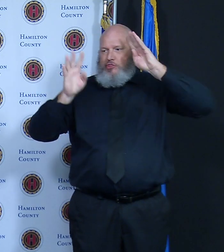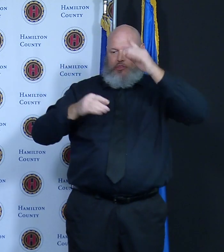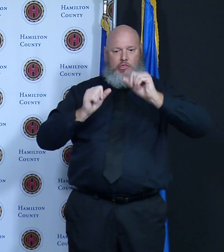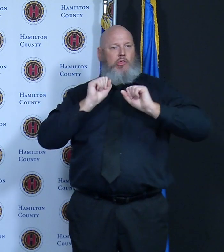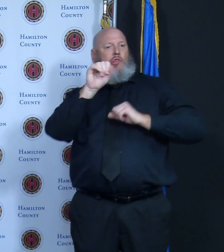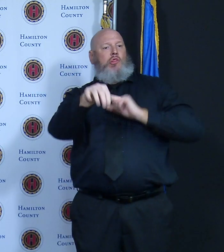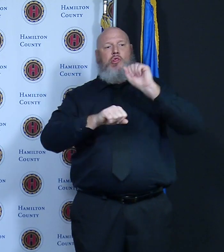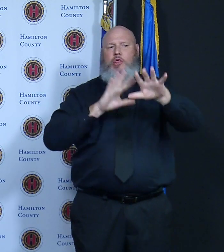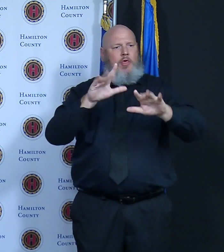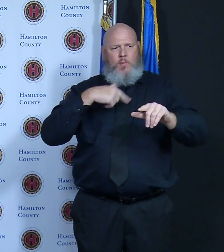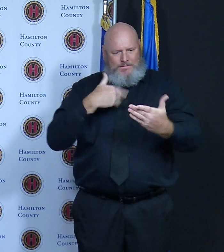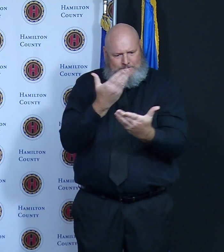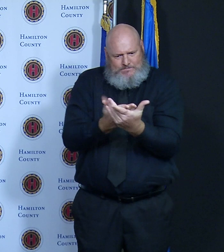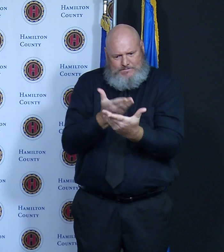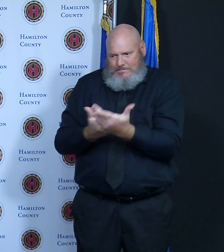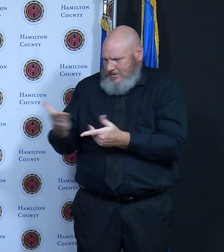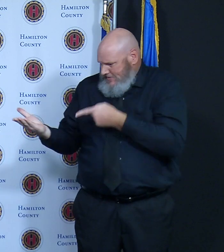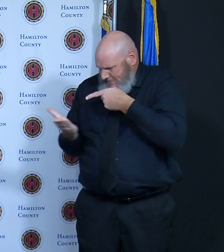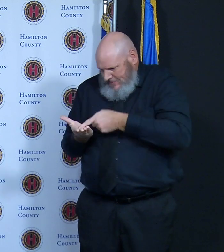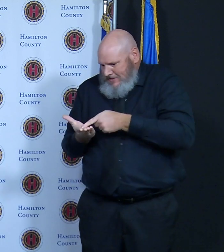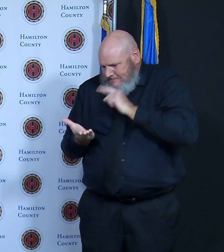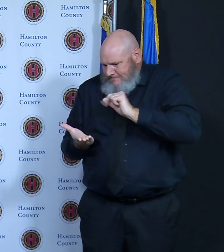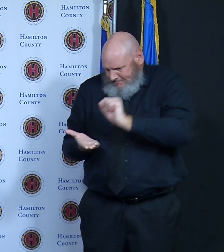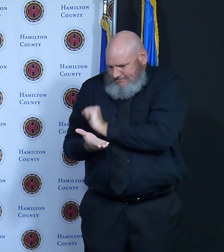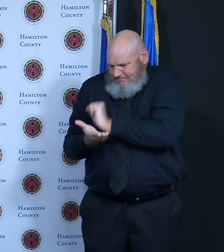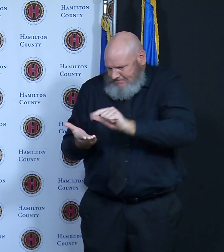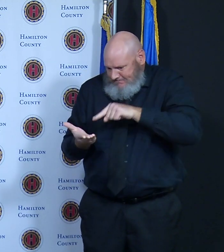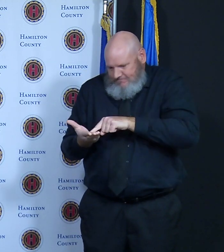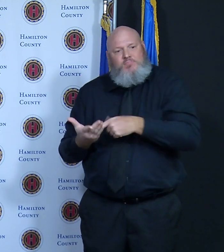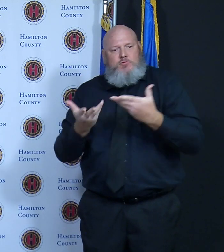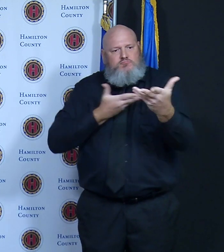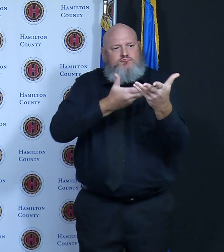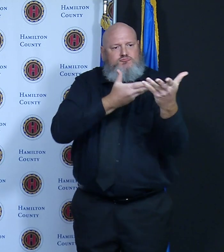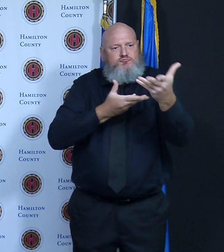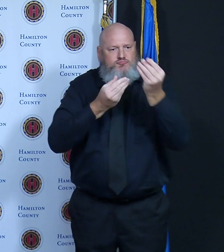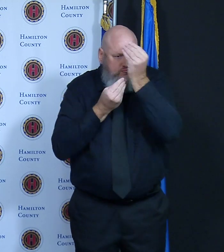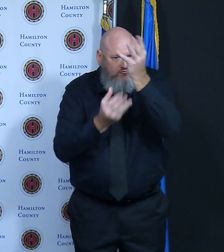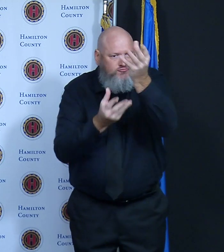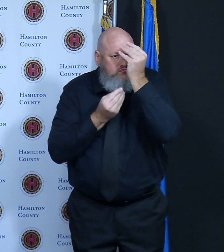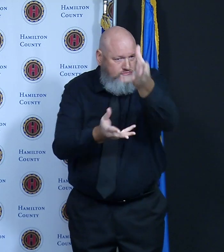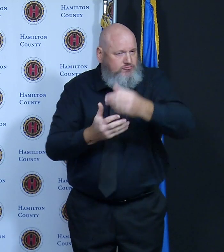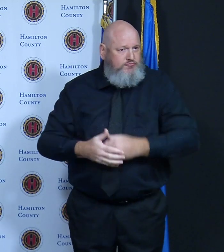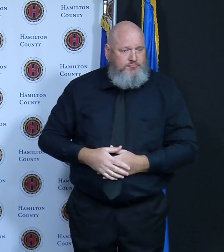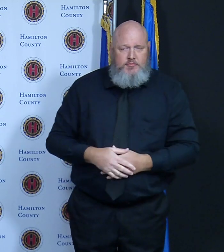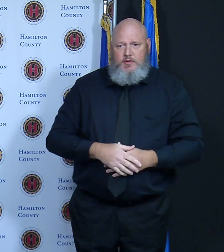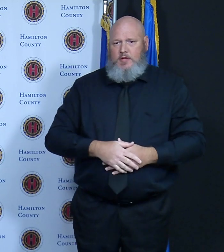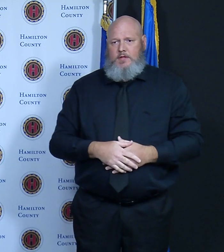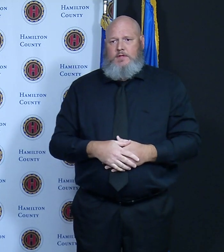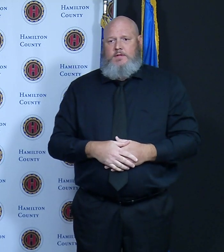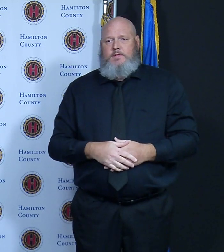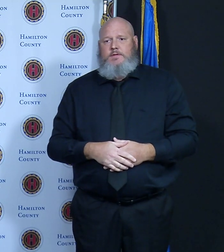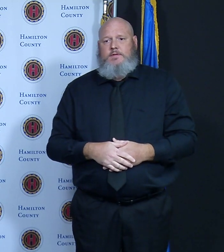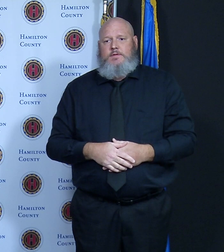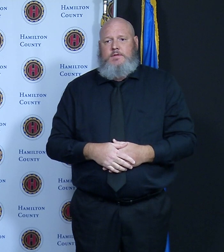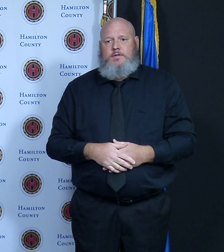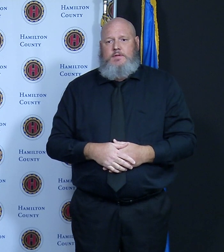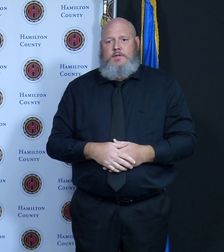local health departments in particular Hamilton County Public Health and Cincinnati Public Health Springdale and Norwood and then we're